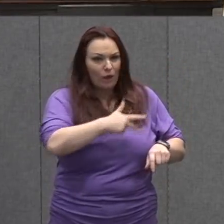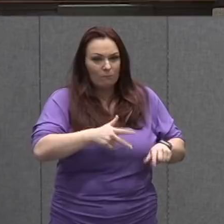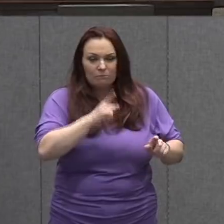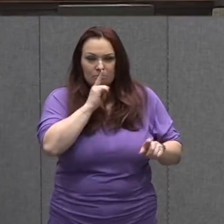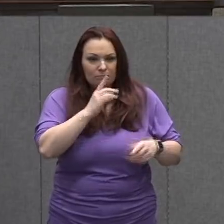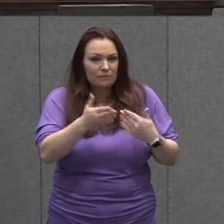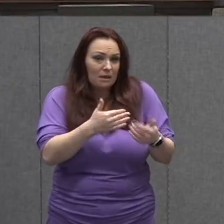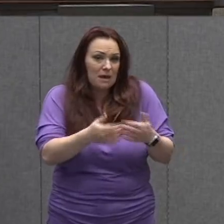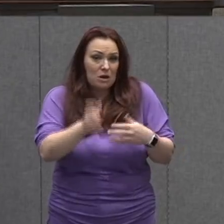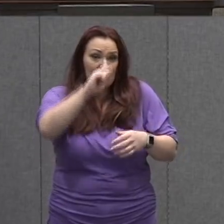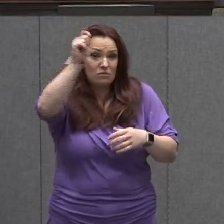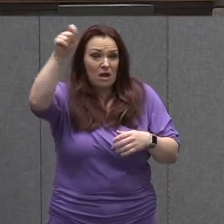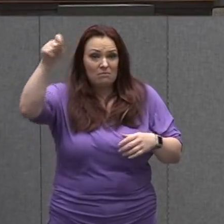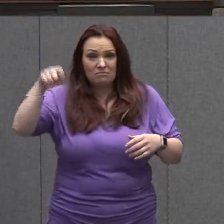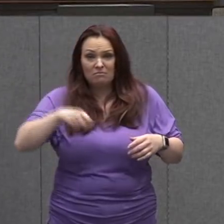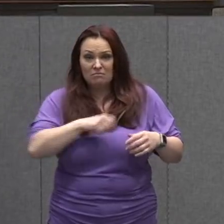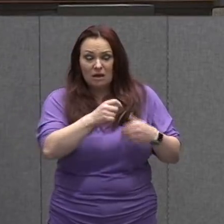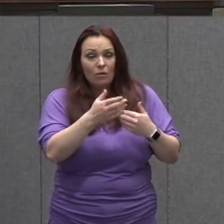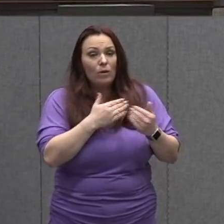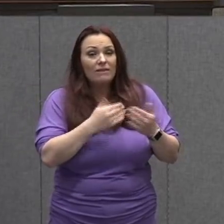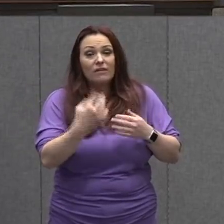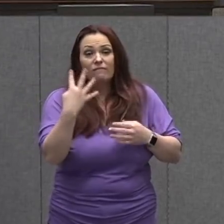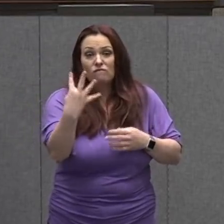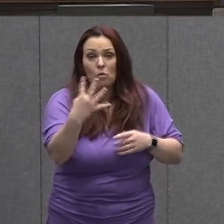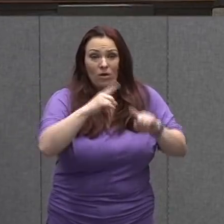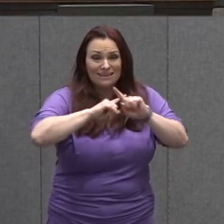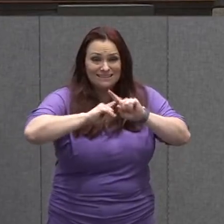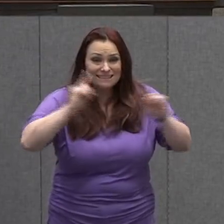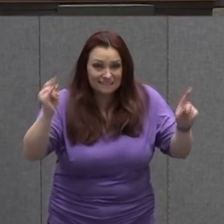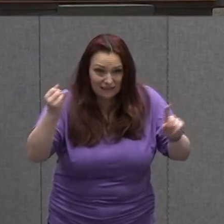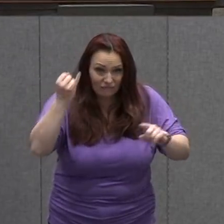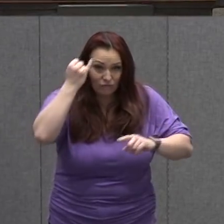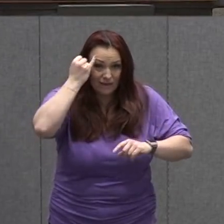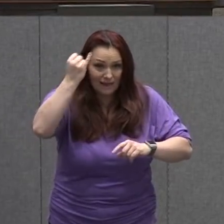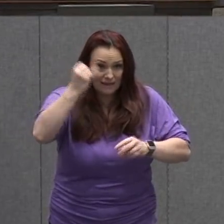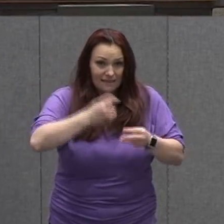It just has to be four different thoughts about the moon.